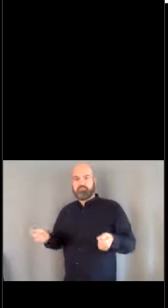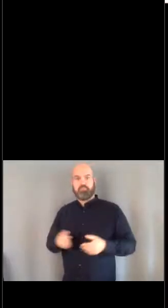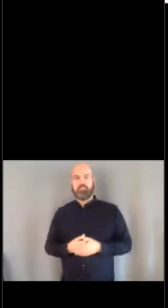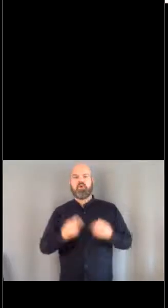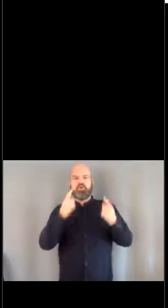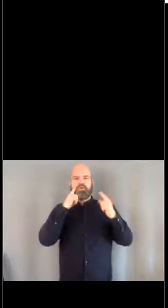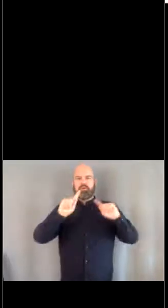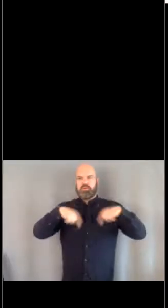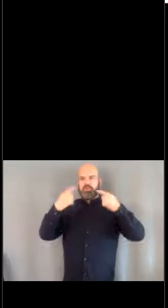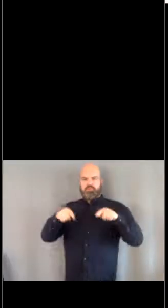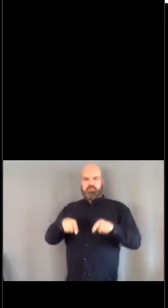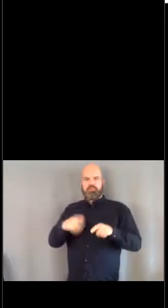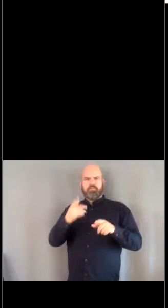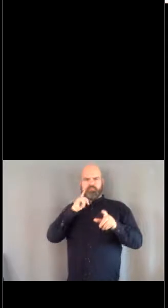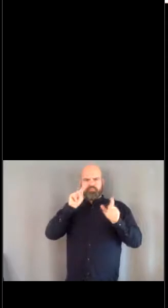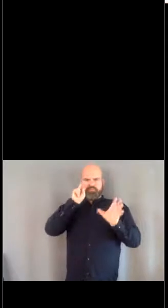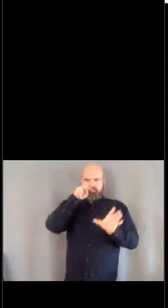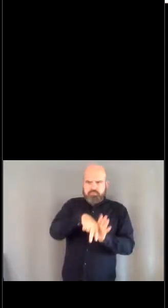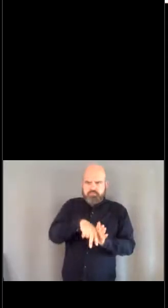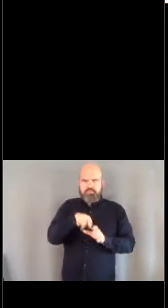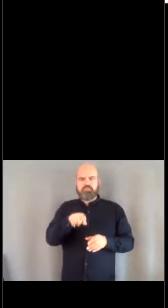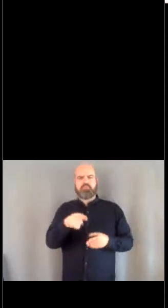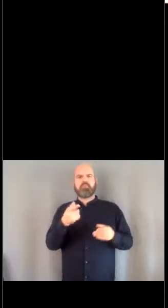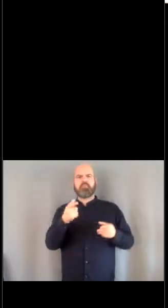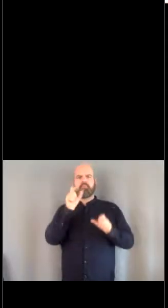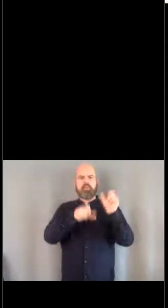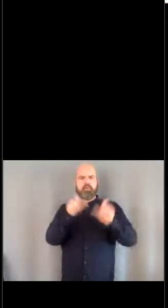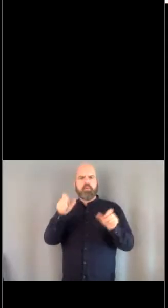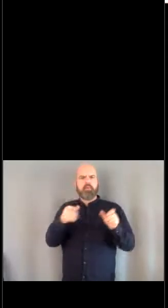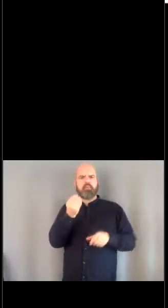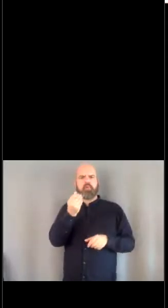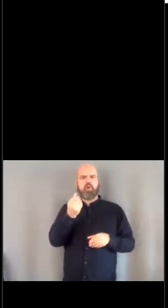we see that the extra cost of disability vary dramatically.